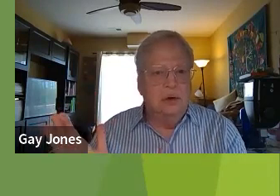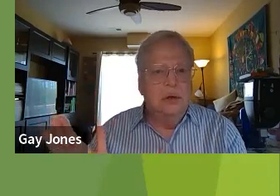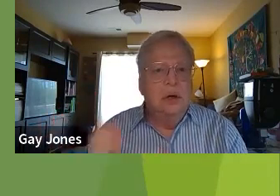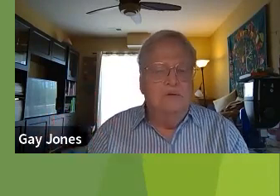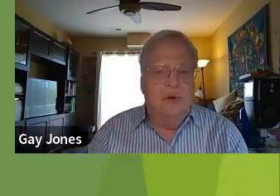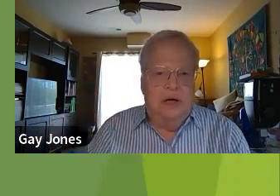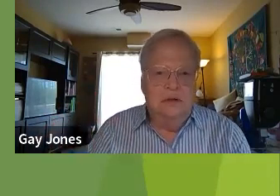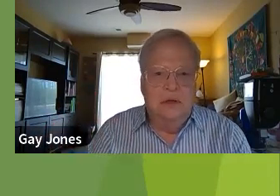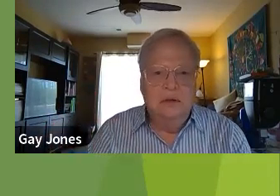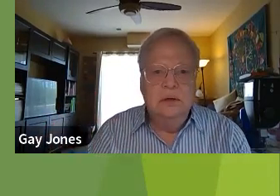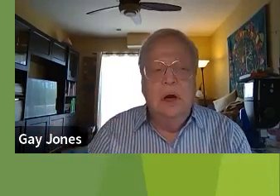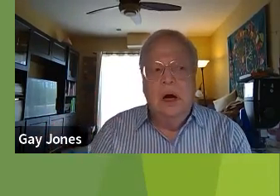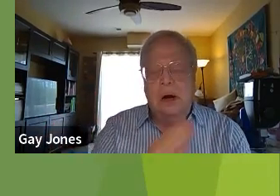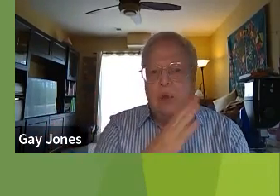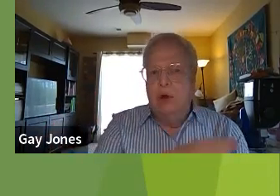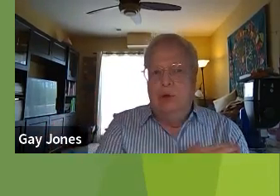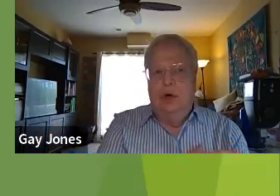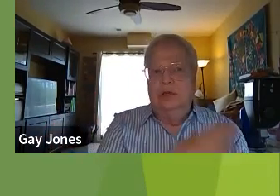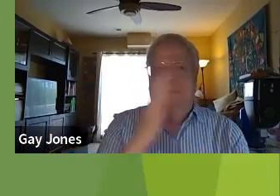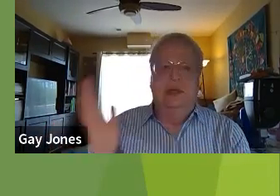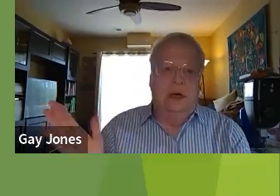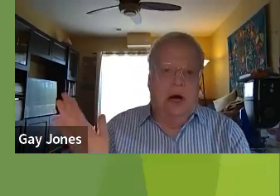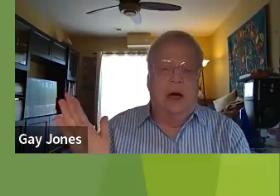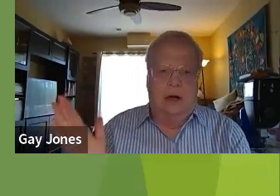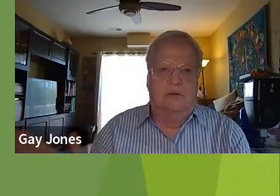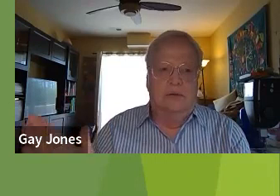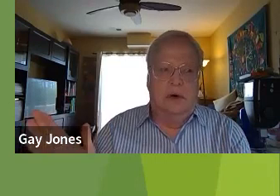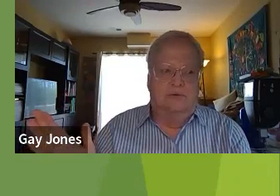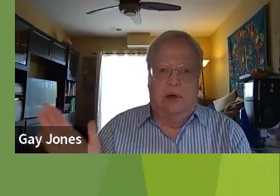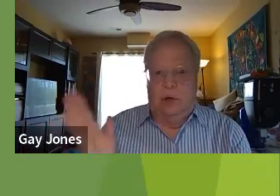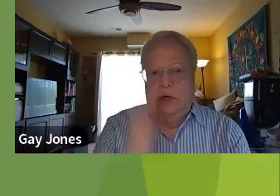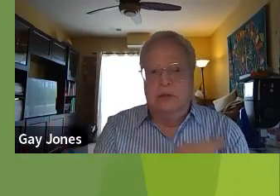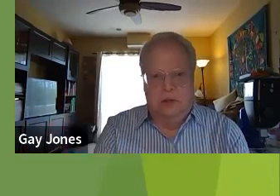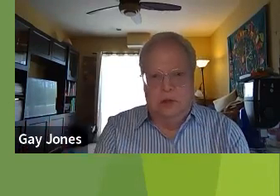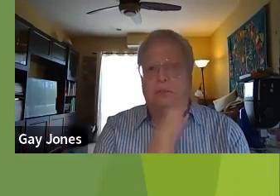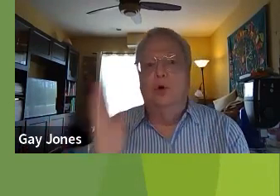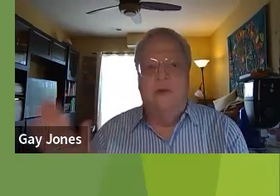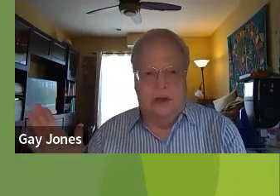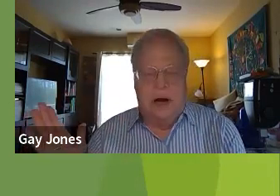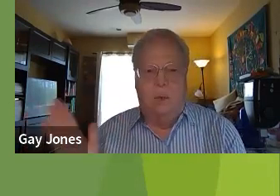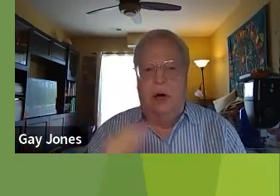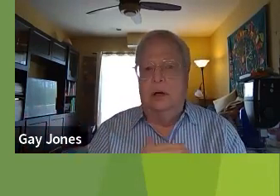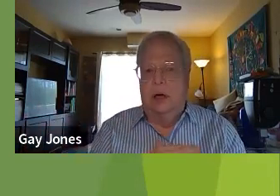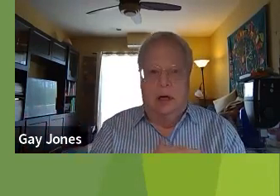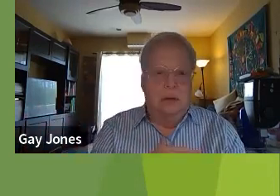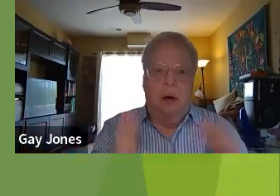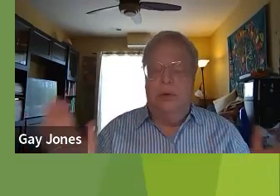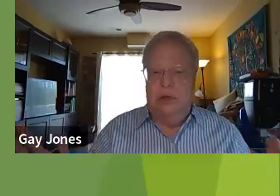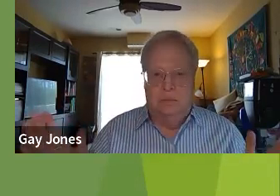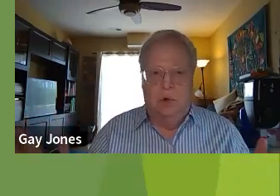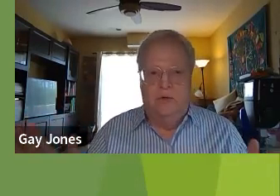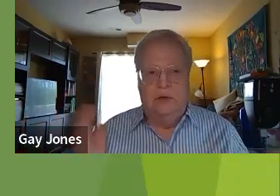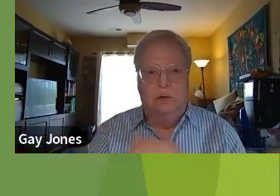advances, you're going to see a lot of federal agencies moving that way and companies moving